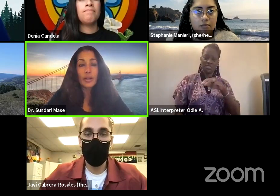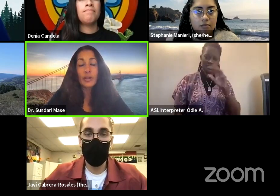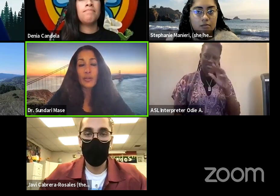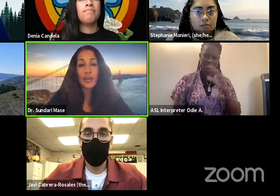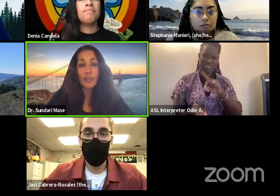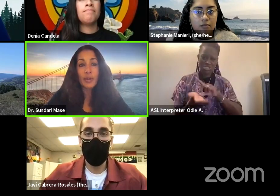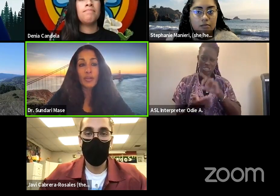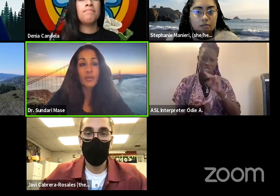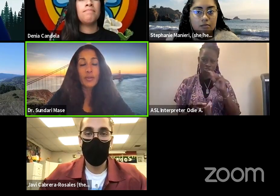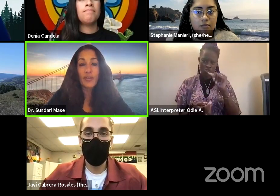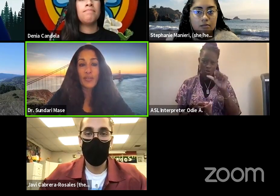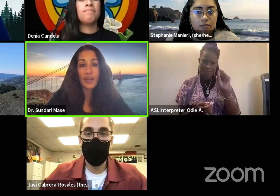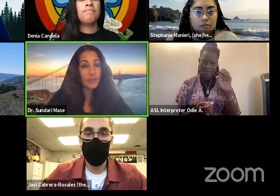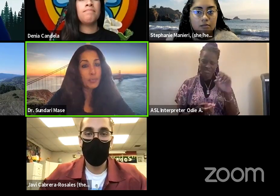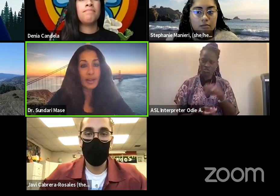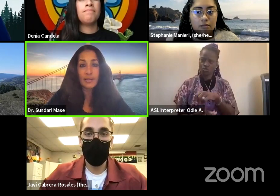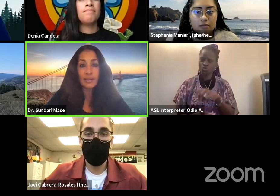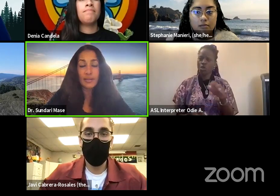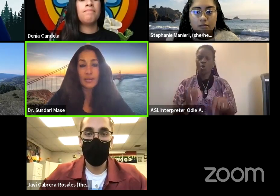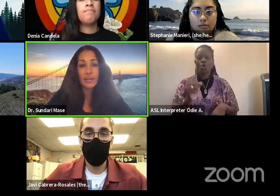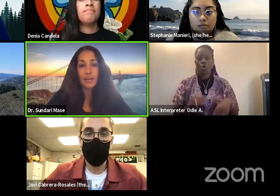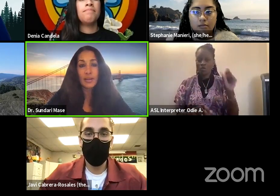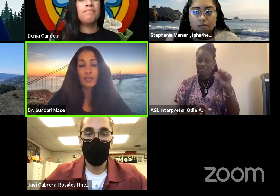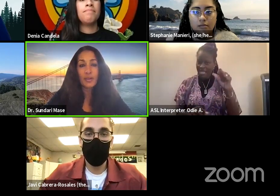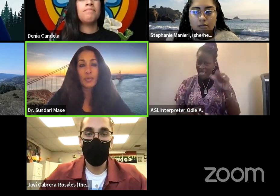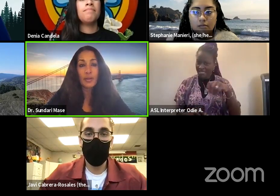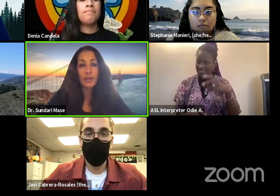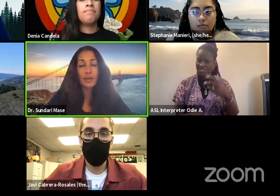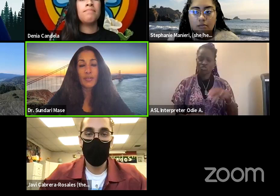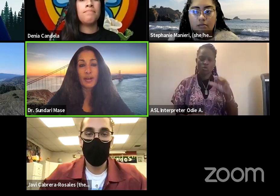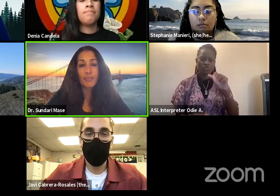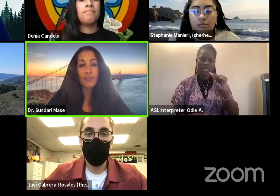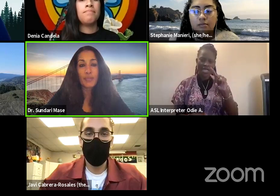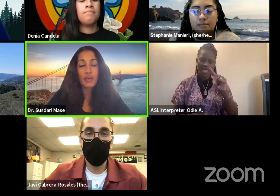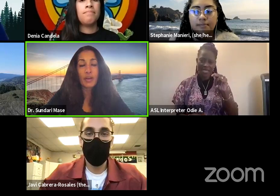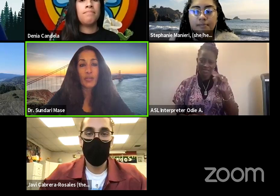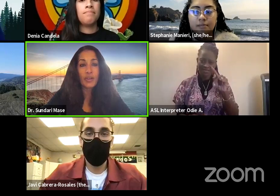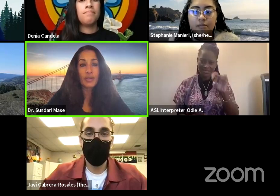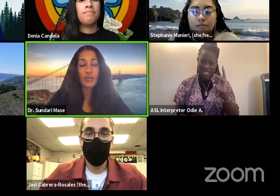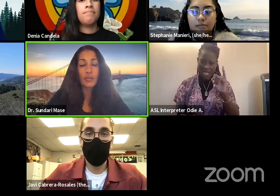Monoclonal antibody treatment definitely has a place for treatment of COVID.